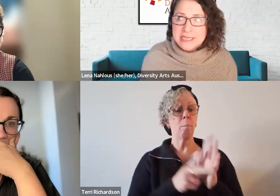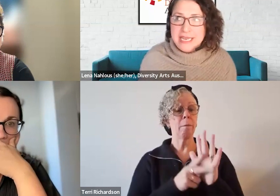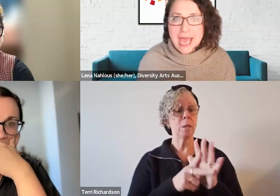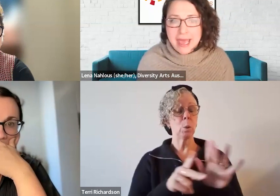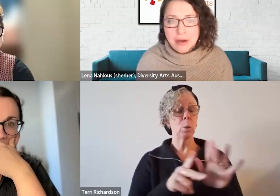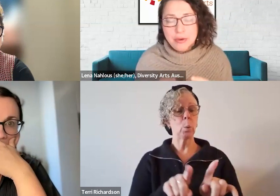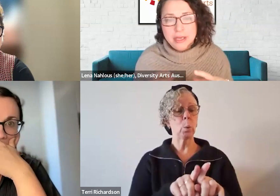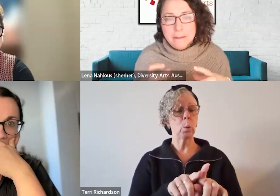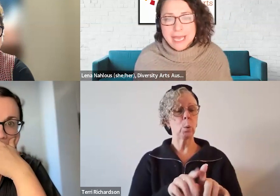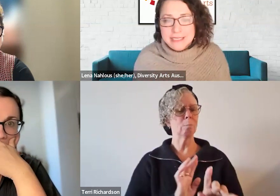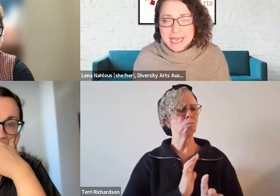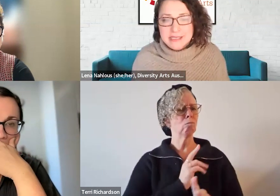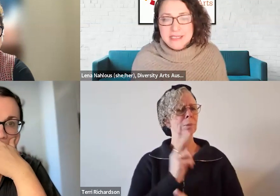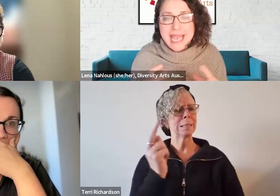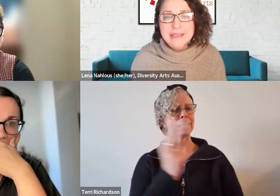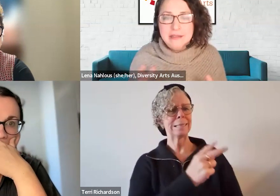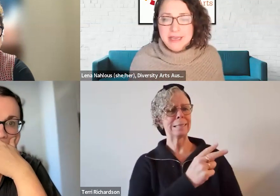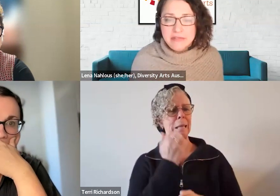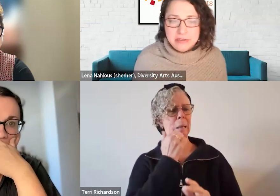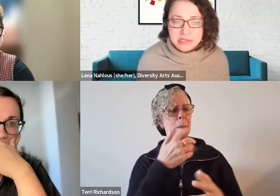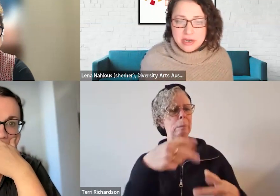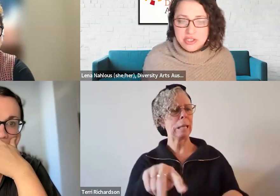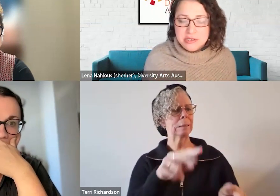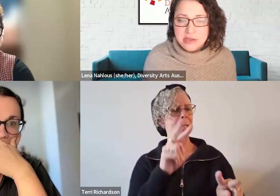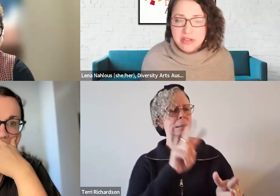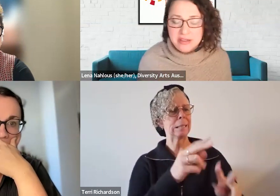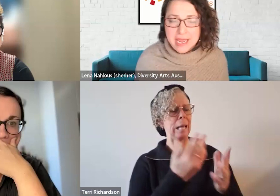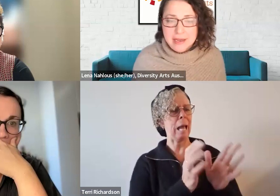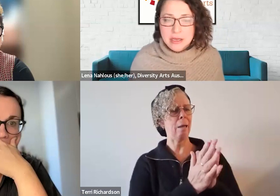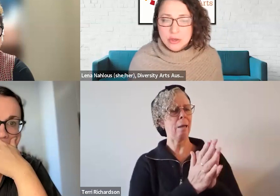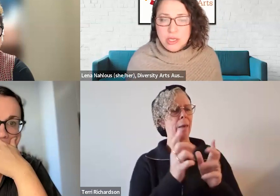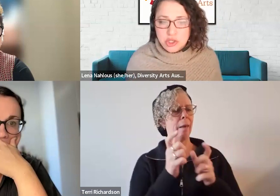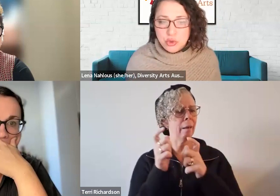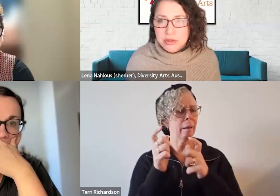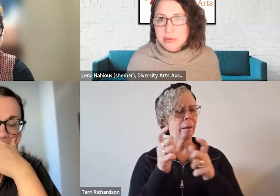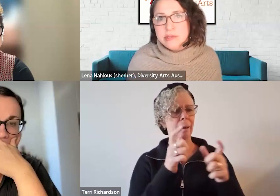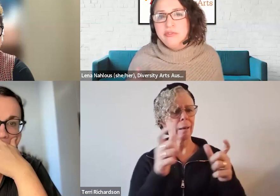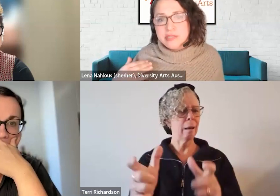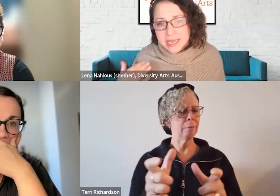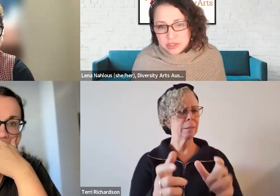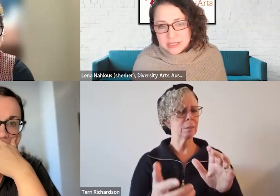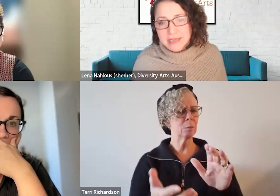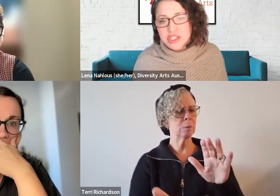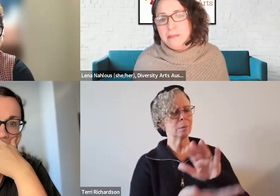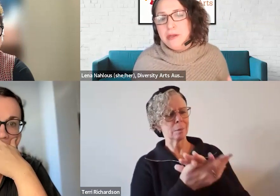how BlakDance had tailored their governance structures so that they could ensure that there was First Nations leadership and also